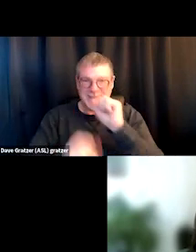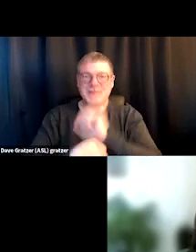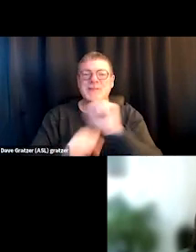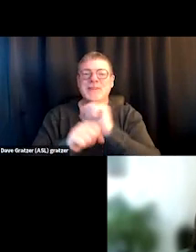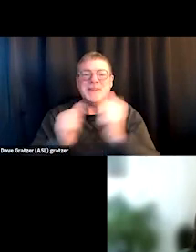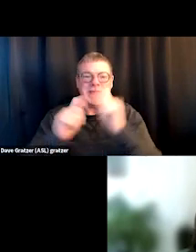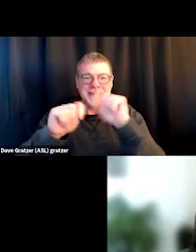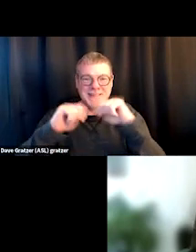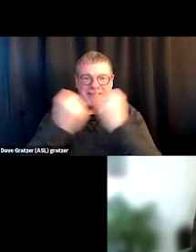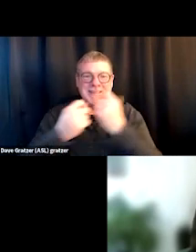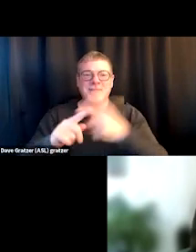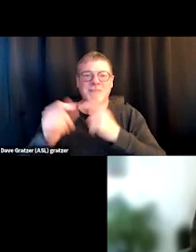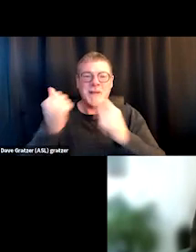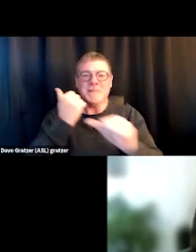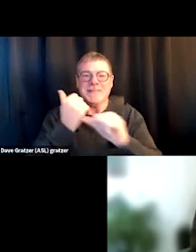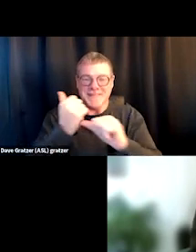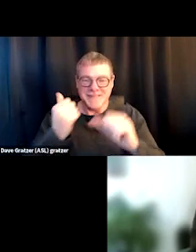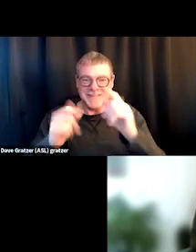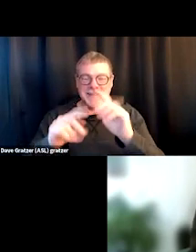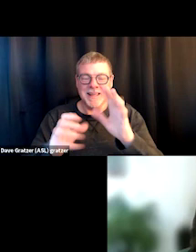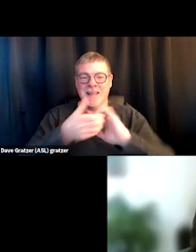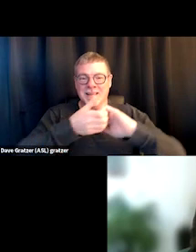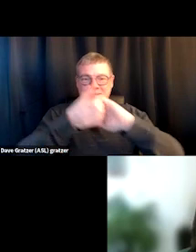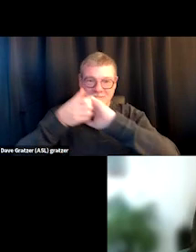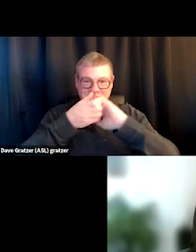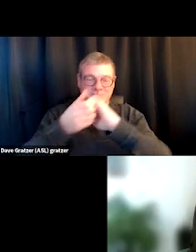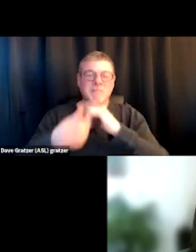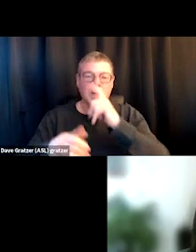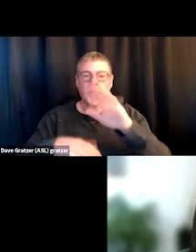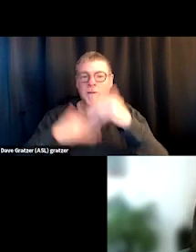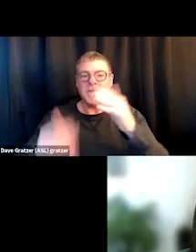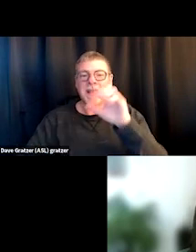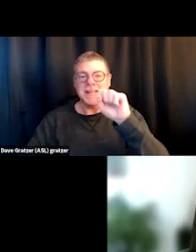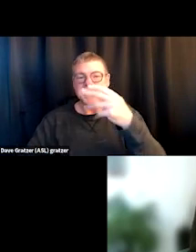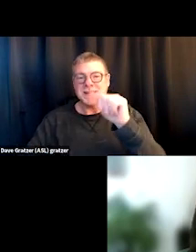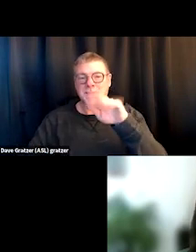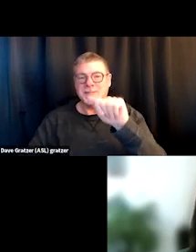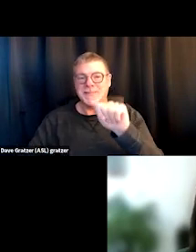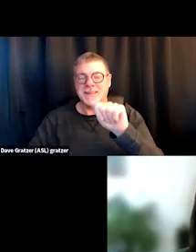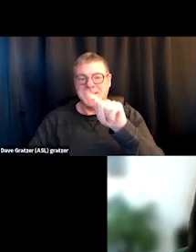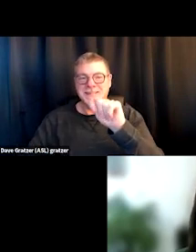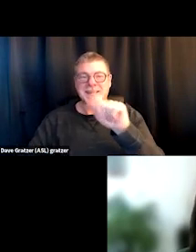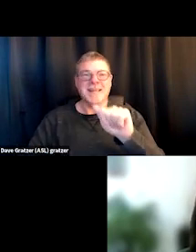from the Technical Assistance Collaborative, who's providing the SAMHSA TA to the grantees.